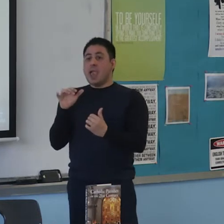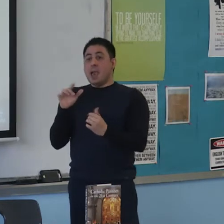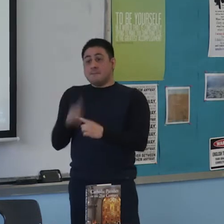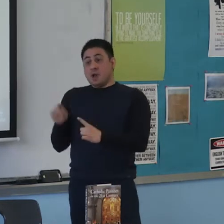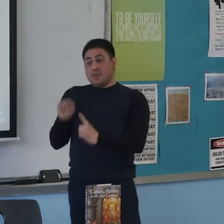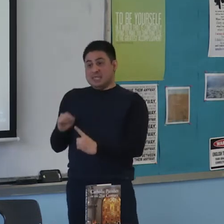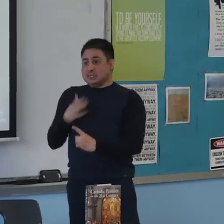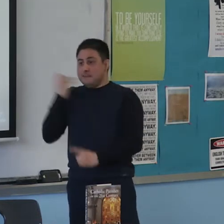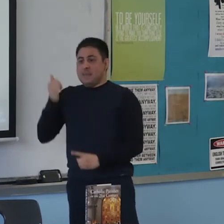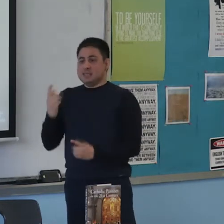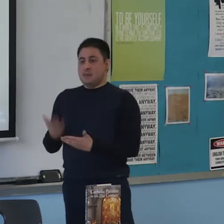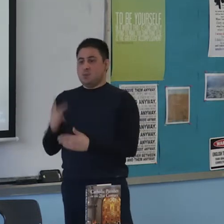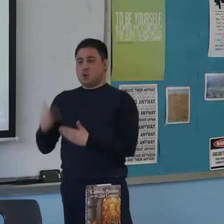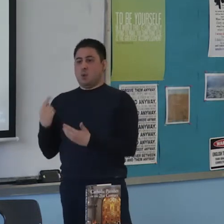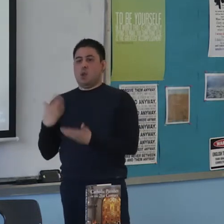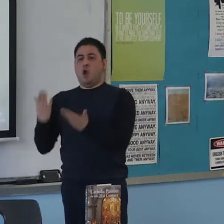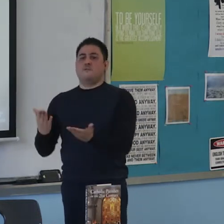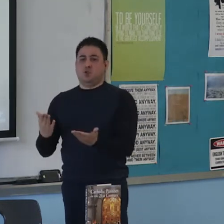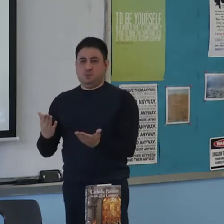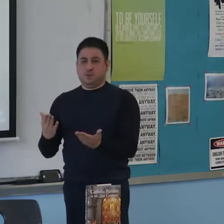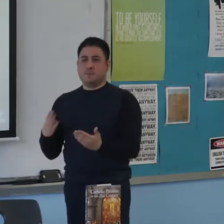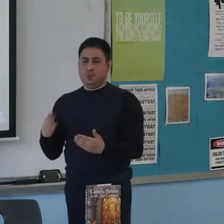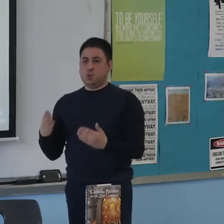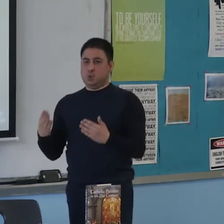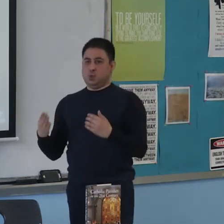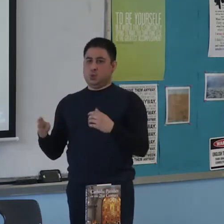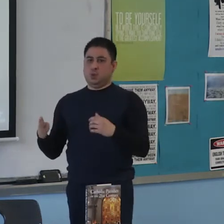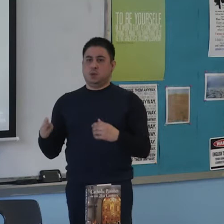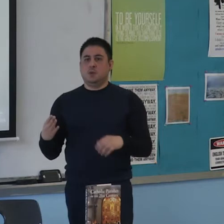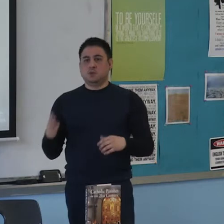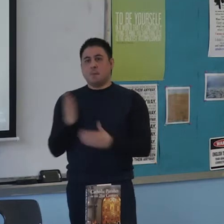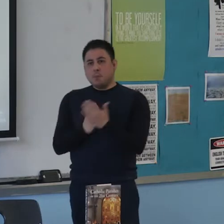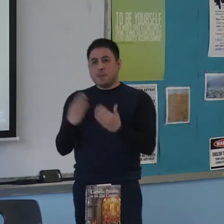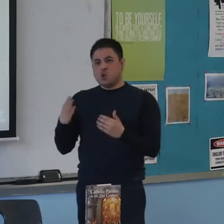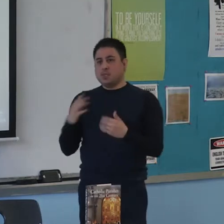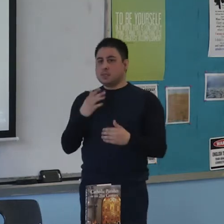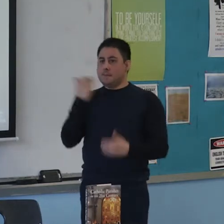thing we do, we have excellent programs, so it's part, "that's what we do best